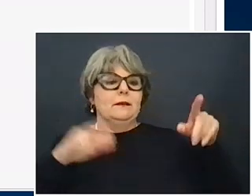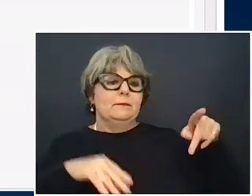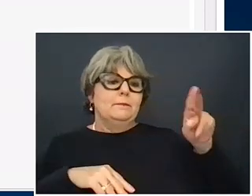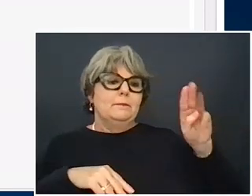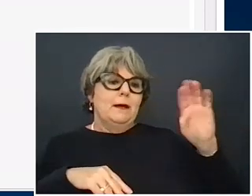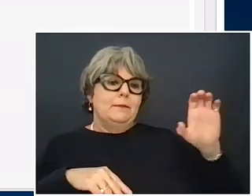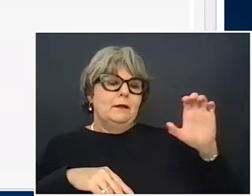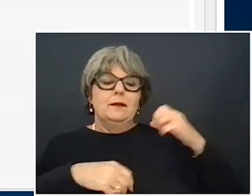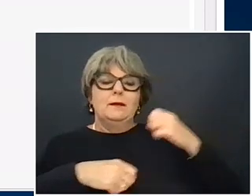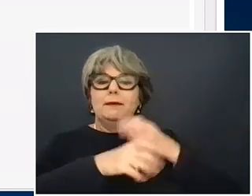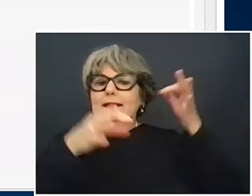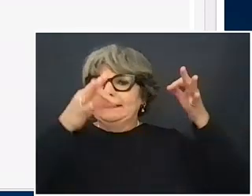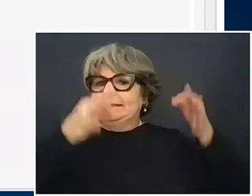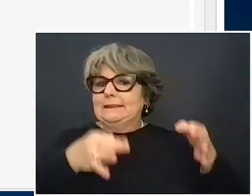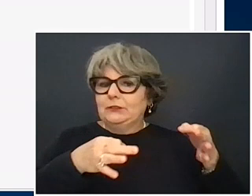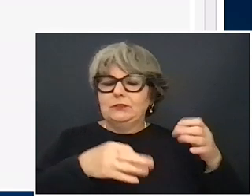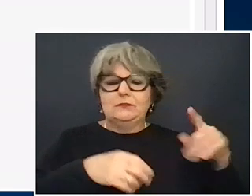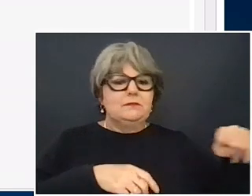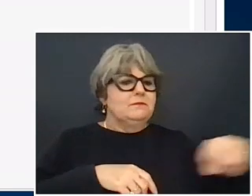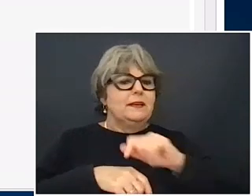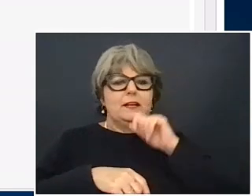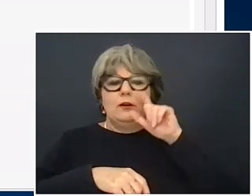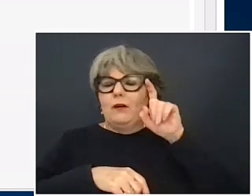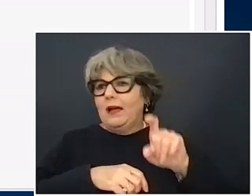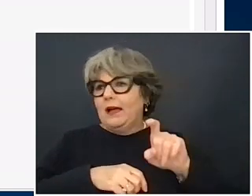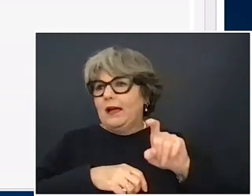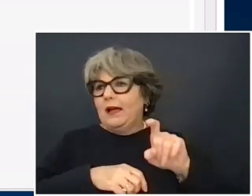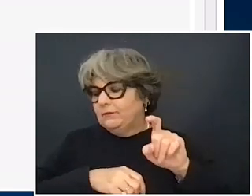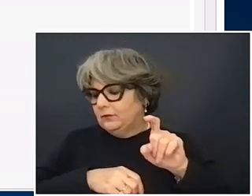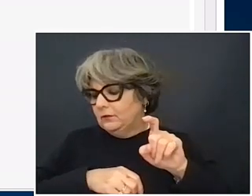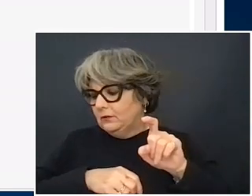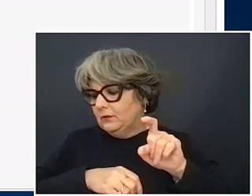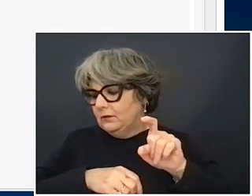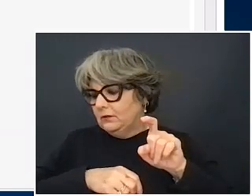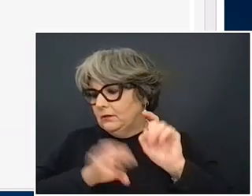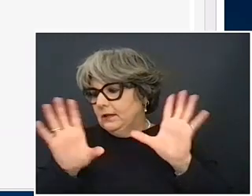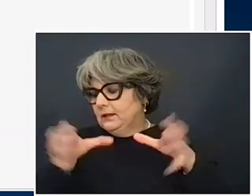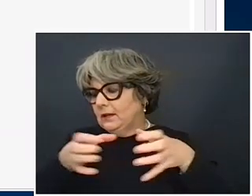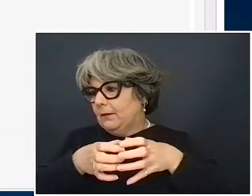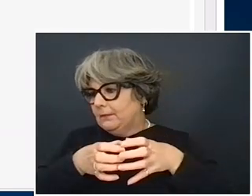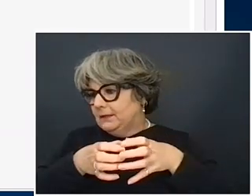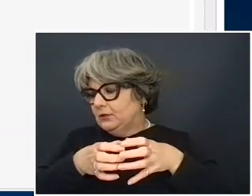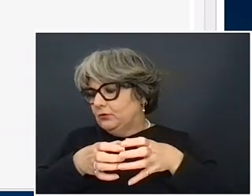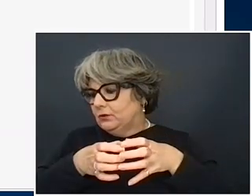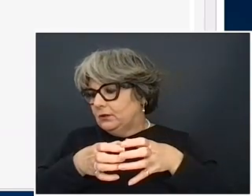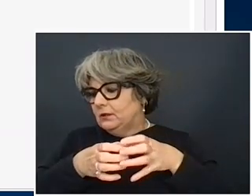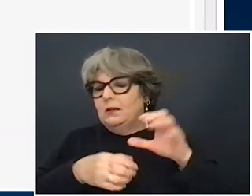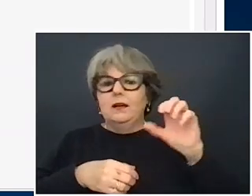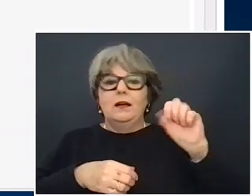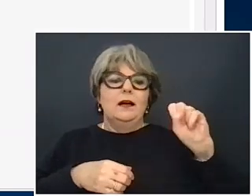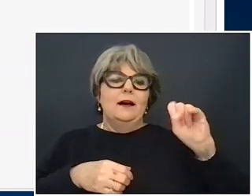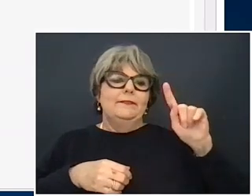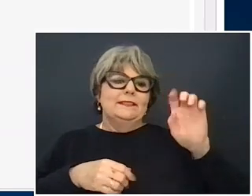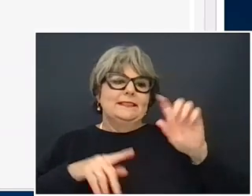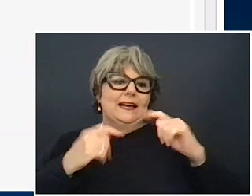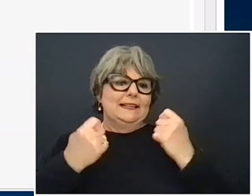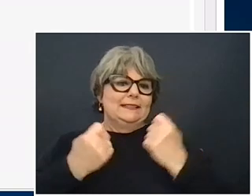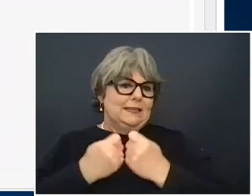They don't have to be on the- they're not in the composition of the site team. So I just wanted to make those clarifications for everybody.